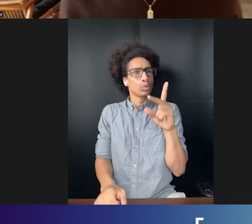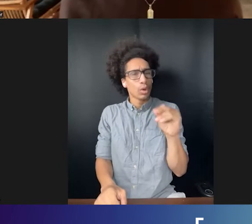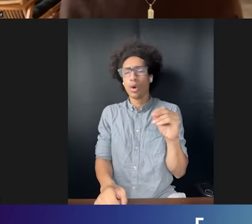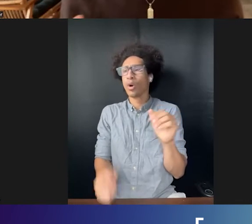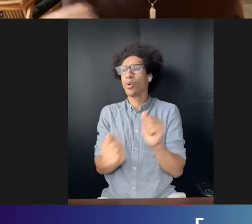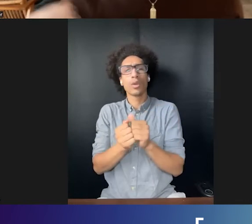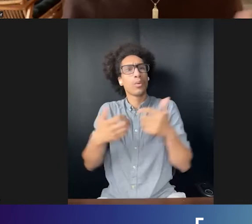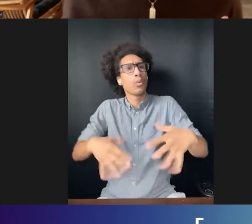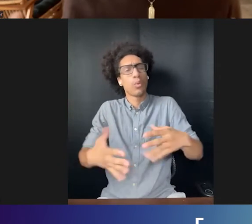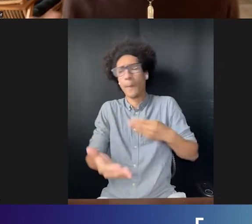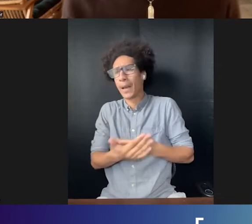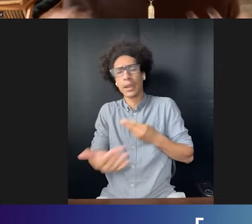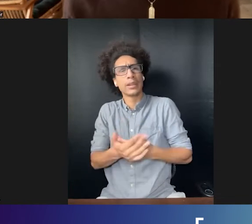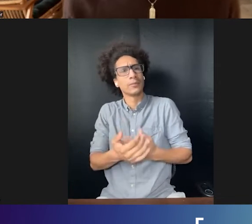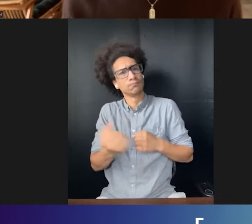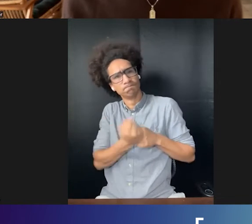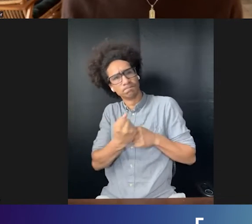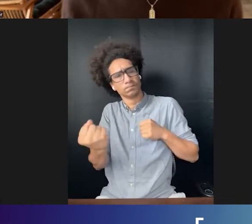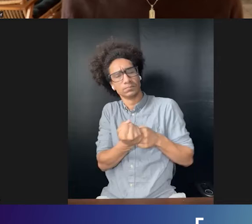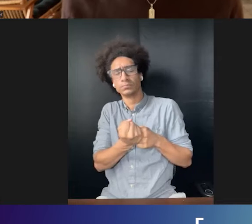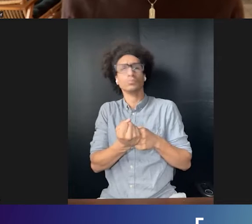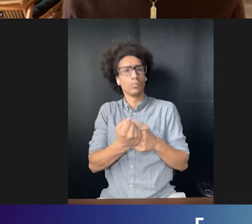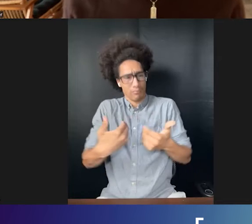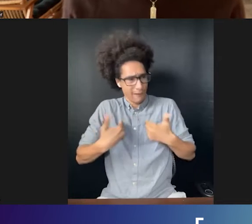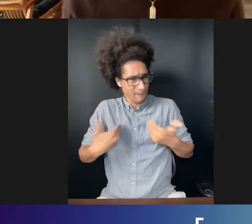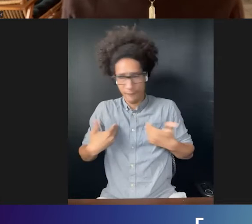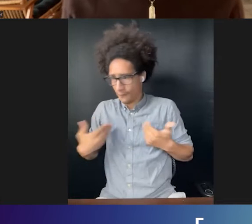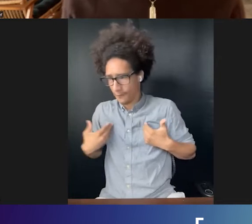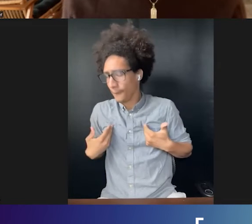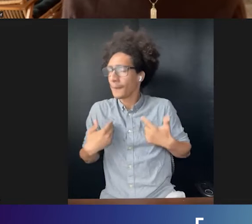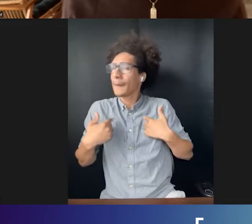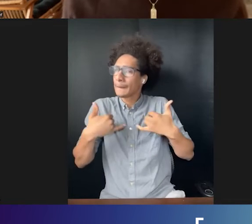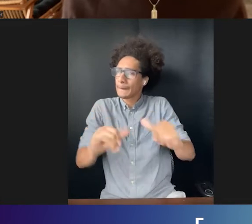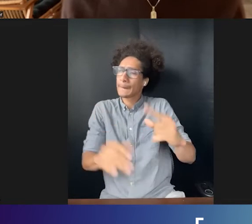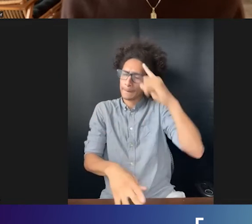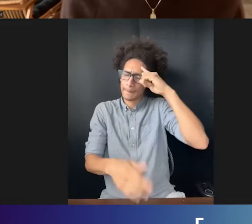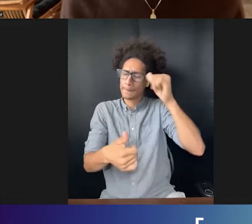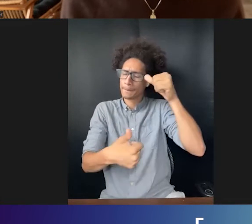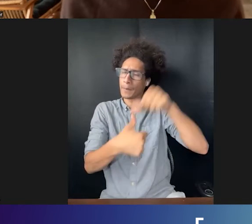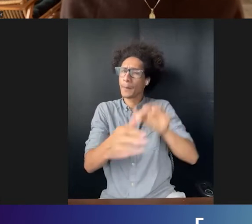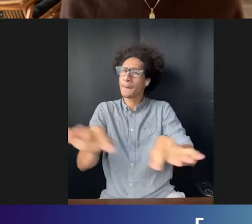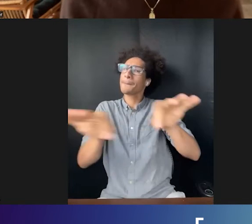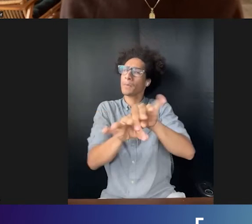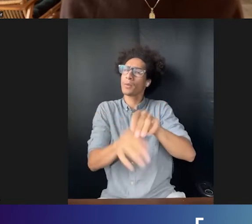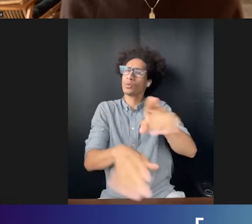I do still think that you have to continue to do that work for yourself as a filmmaker and be your own advocate.